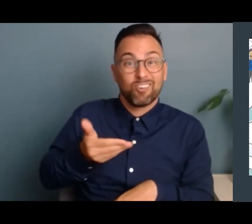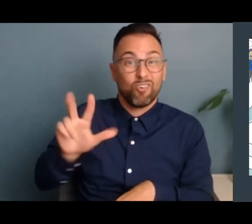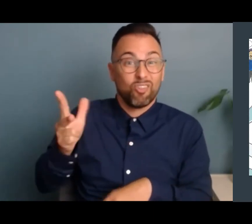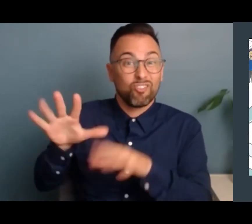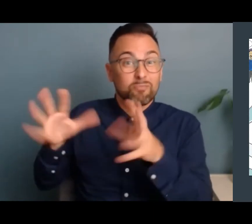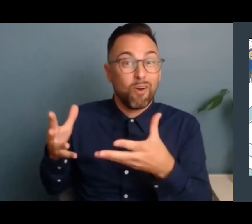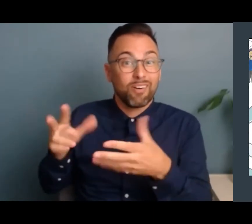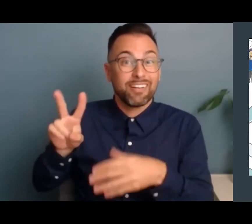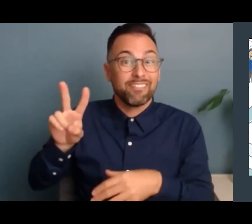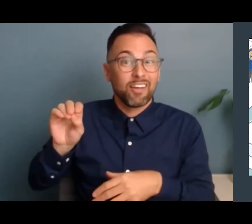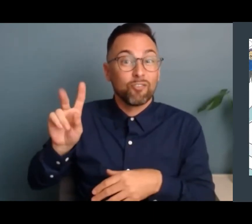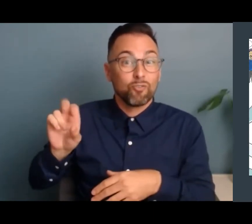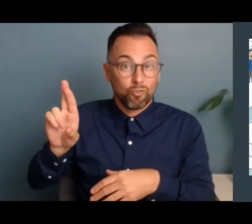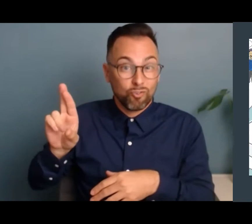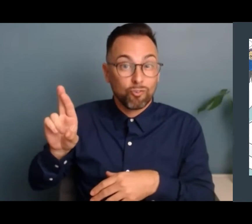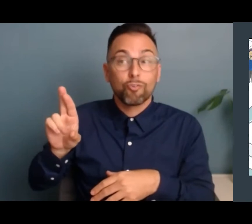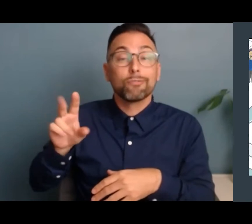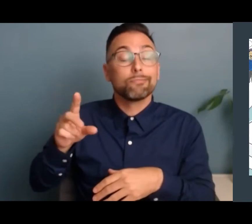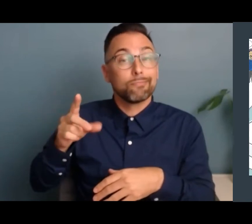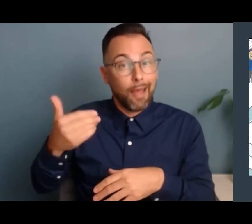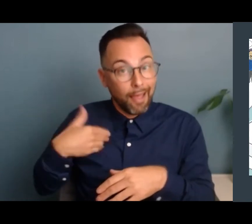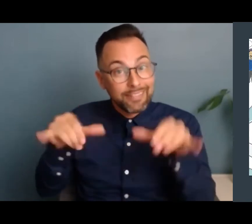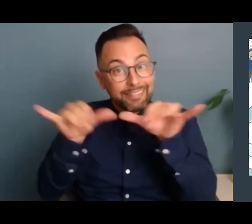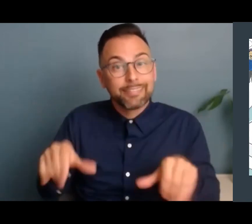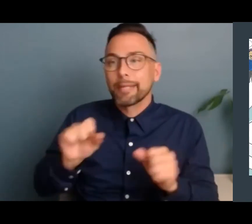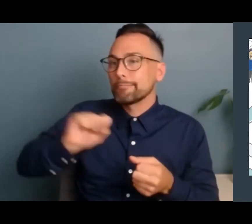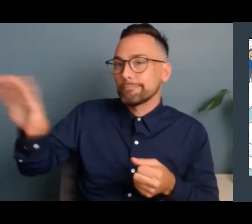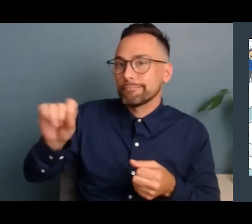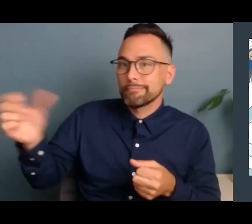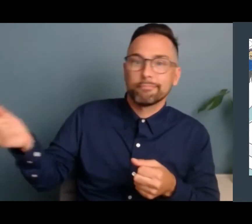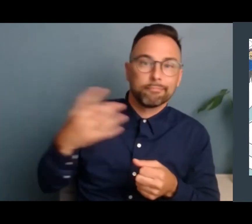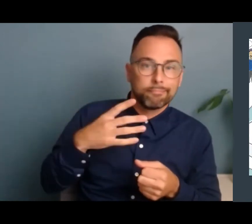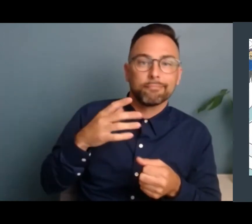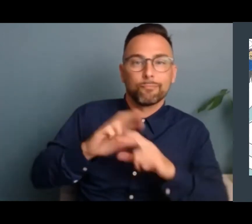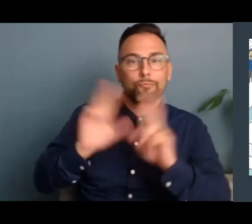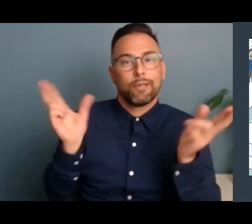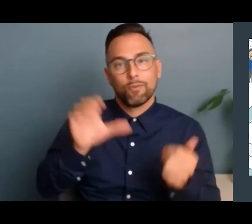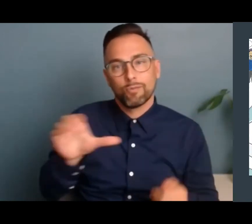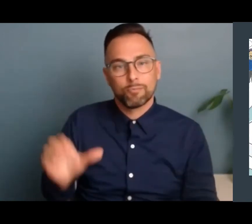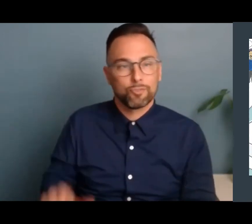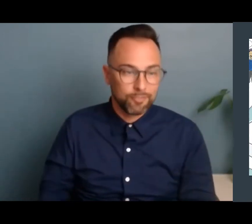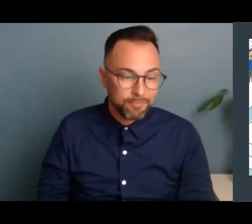And 42% indicated that they hire a third-party vendor or have some sort of system to caption those videos.